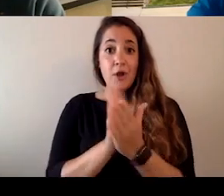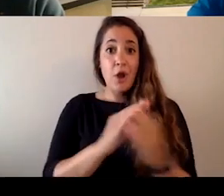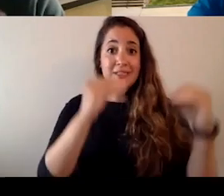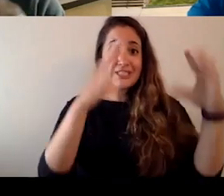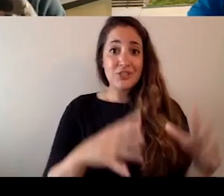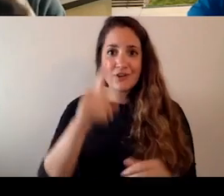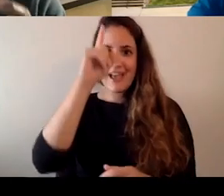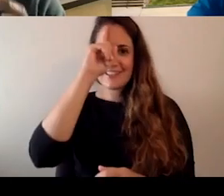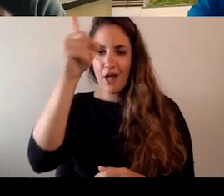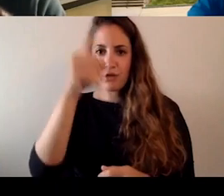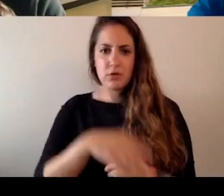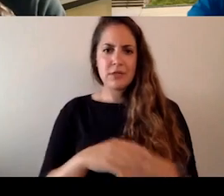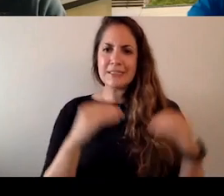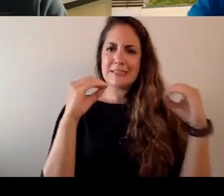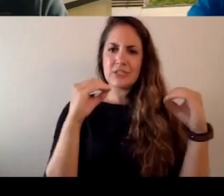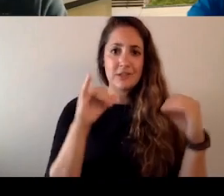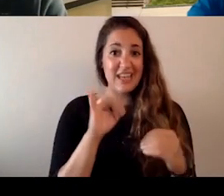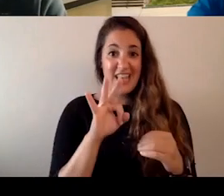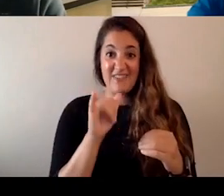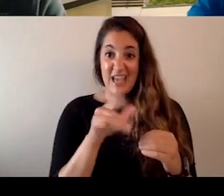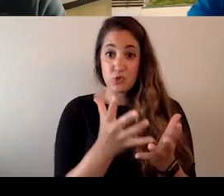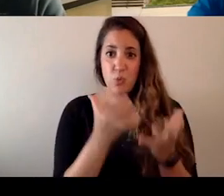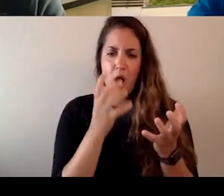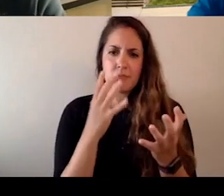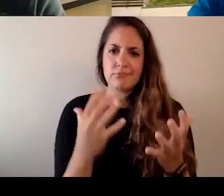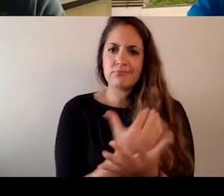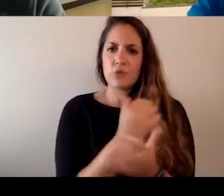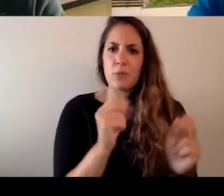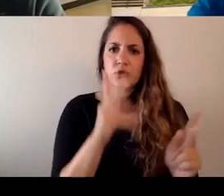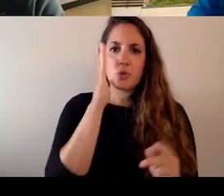you're going to get that opportunity. And if research is your thing, you're going to have that opportunity.